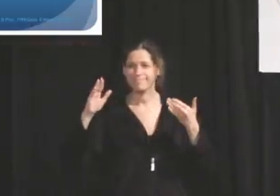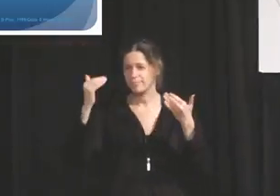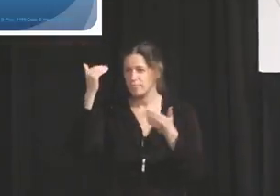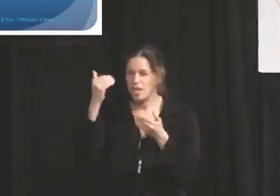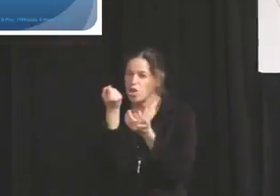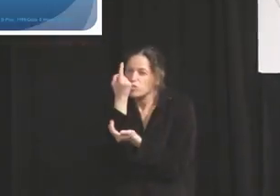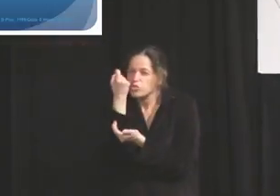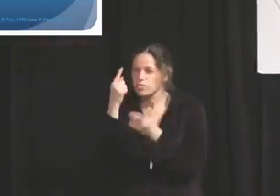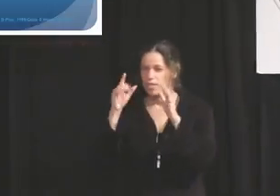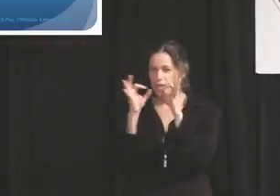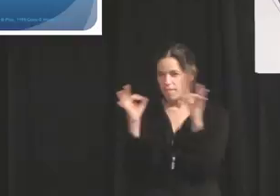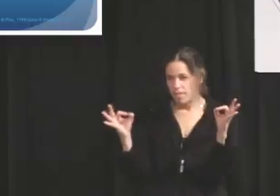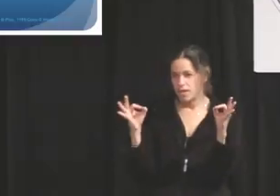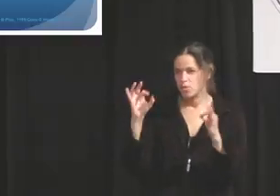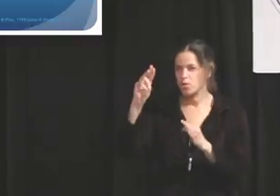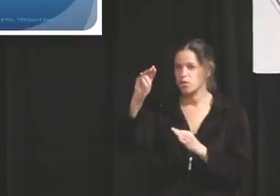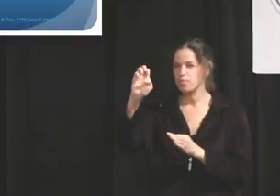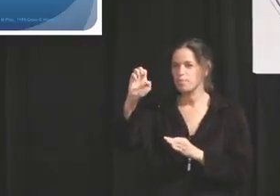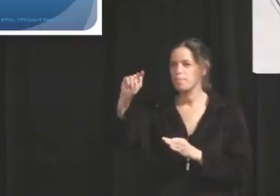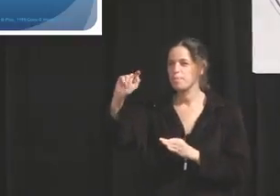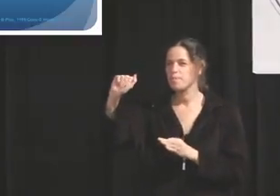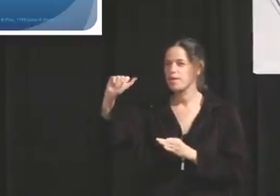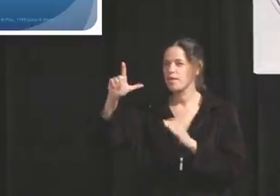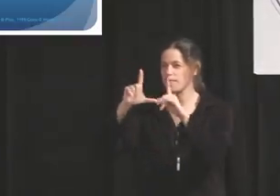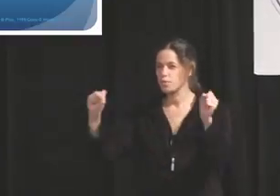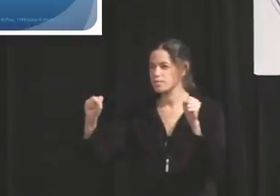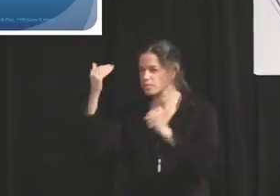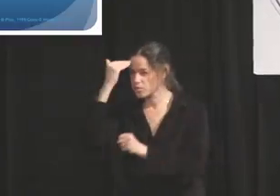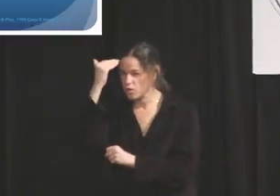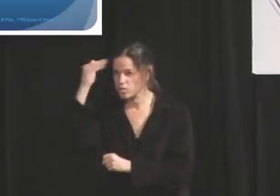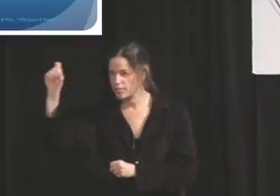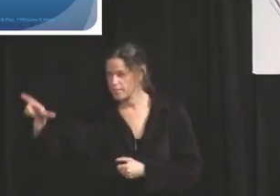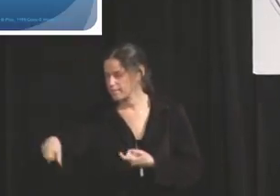And if you help deaf children build their understanding of language,